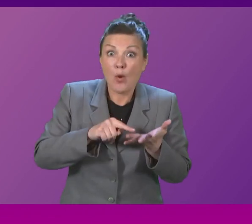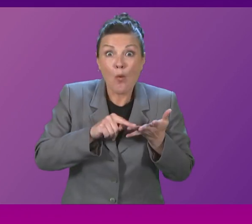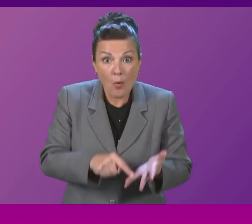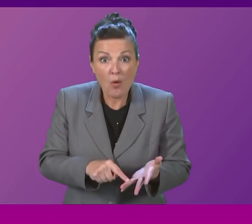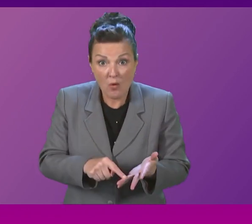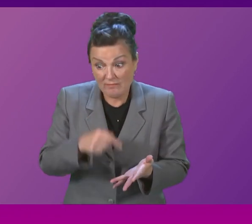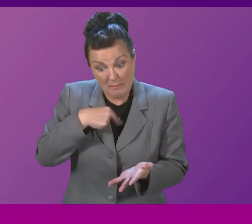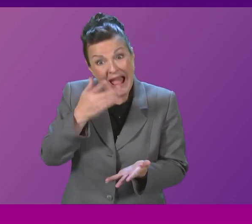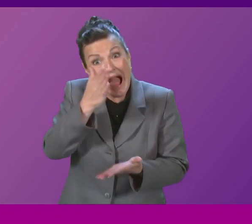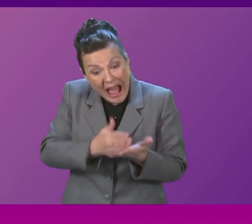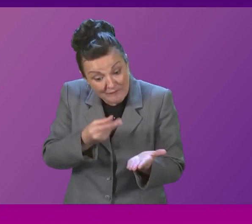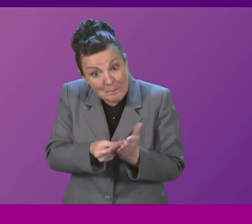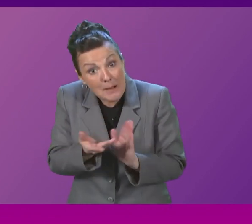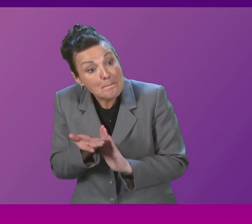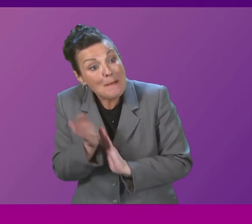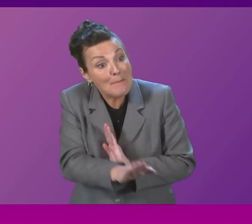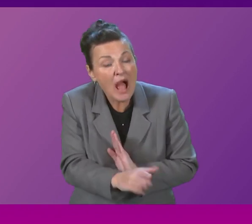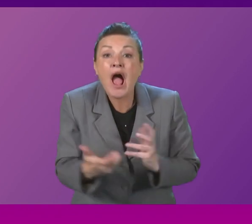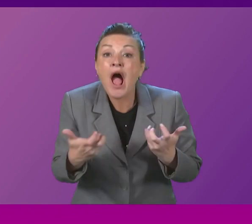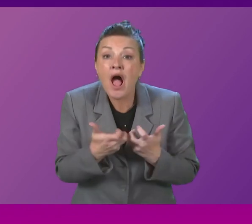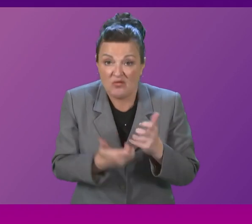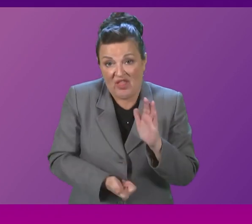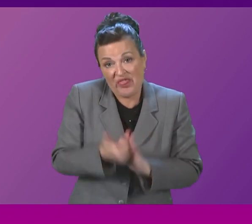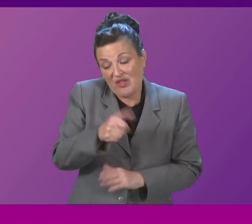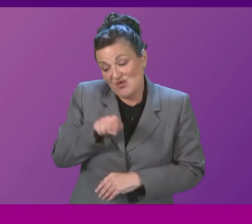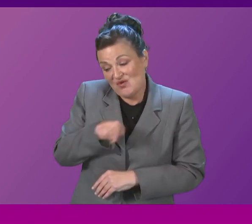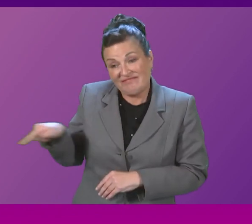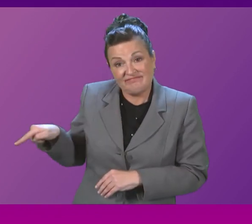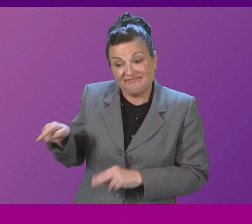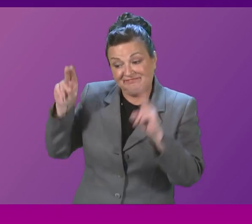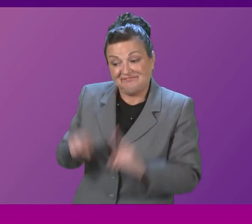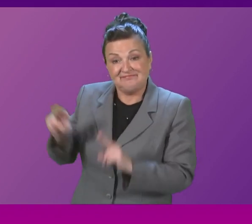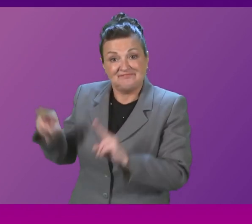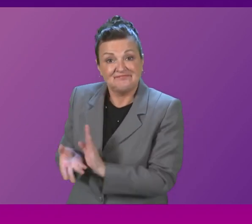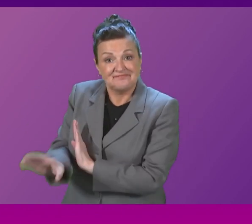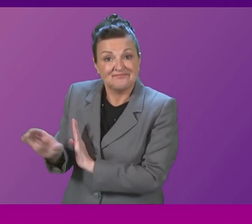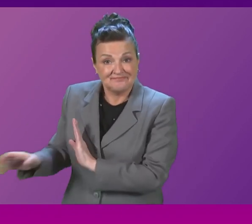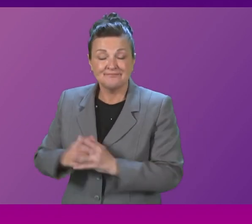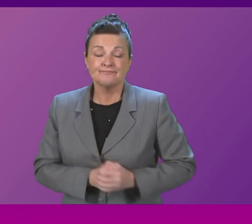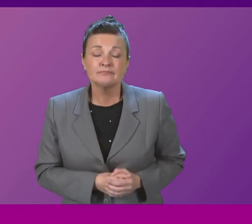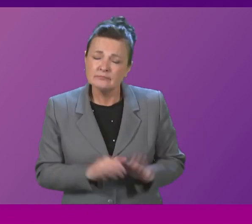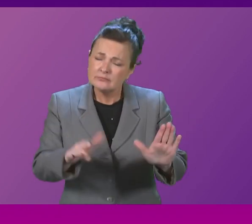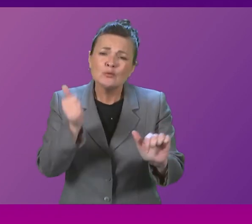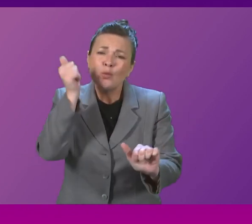We know that, although global factors are at play, much of that stagnation is caused